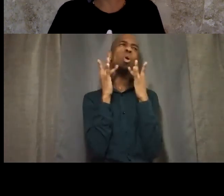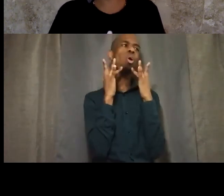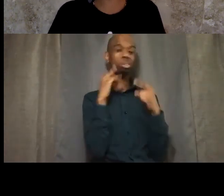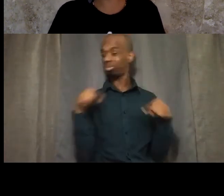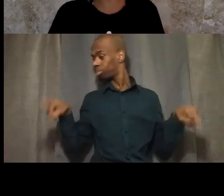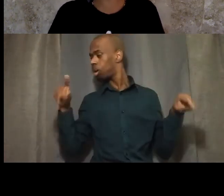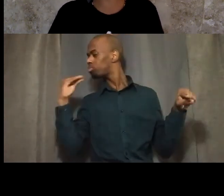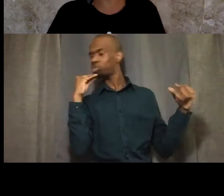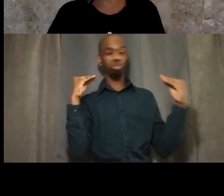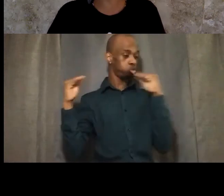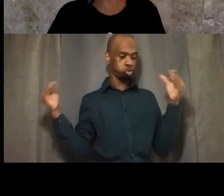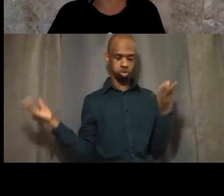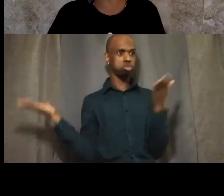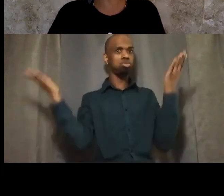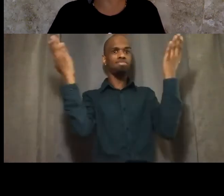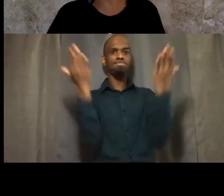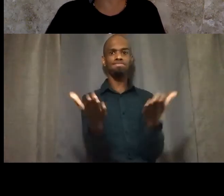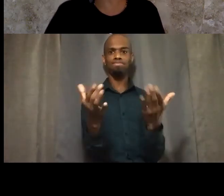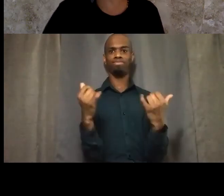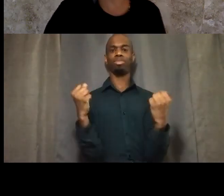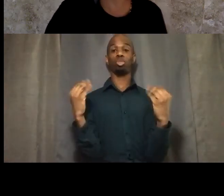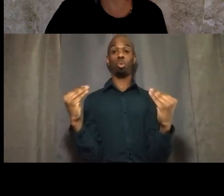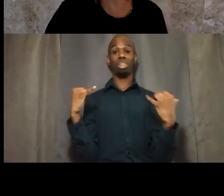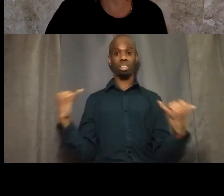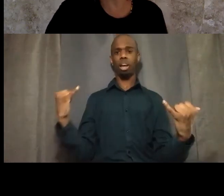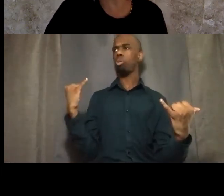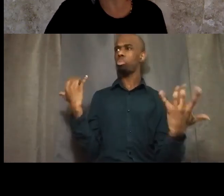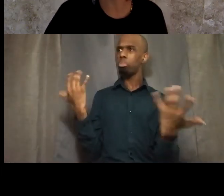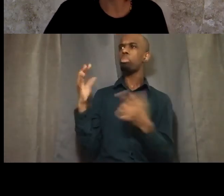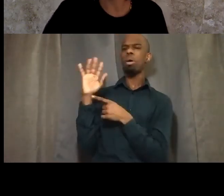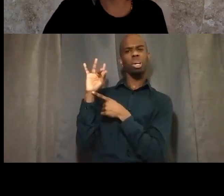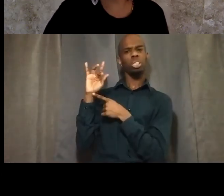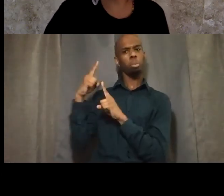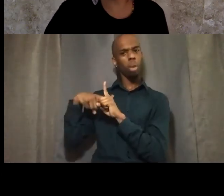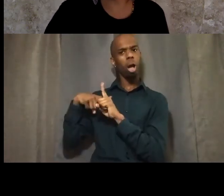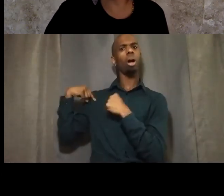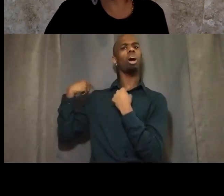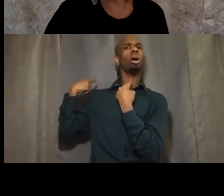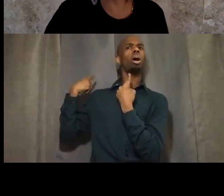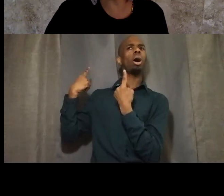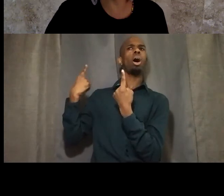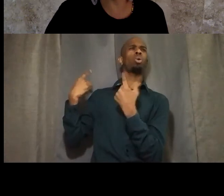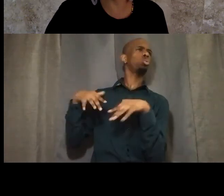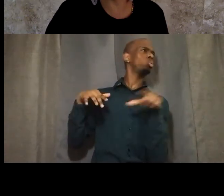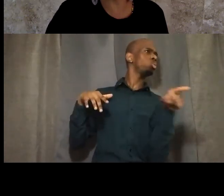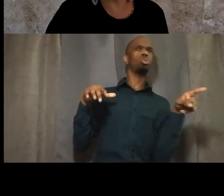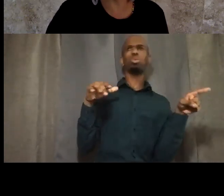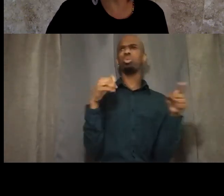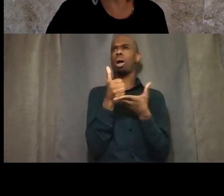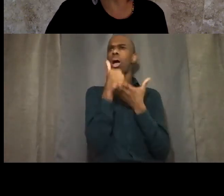we've seen a resurgence of mutual aid, which is really really beautiful. One of the things that we recently did, as Black Lives Matter,